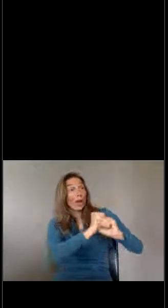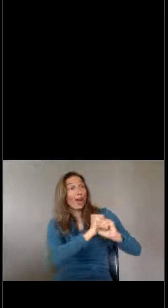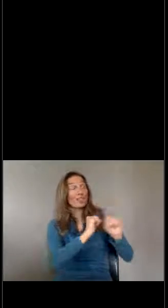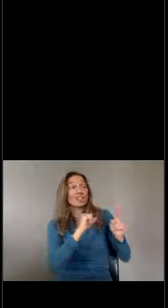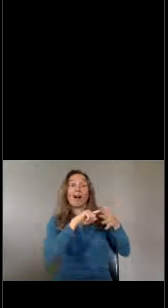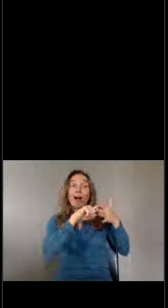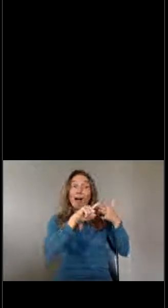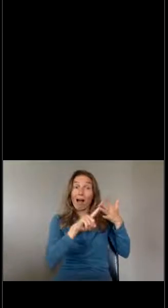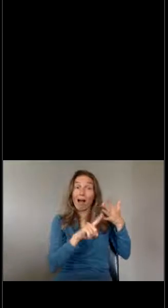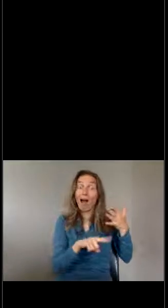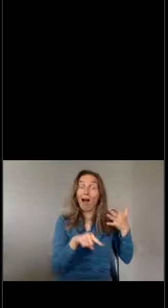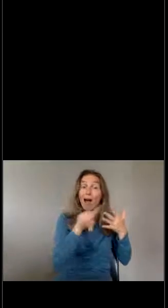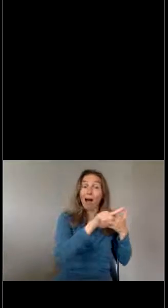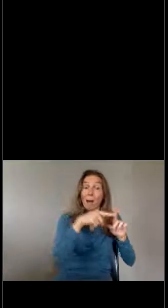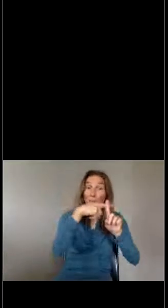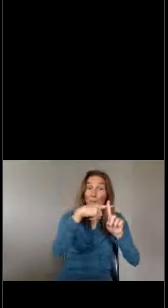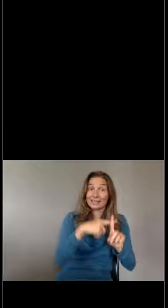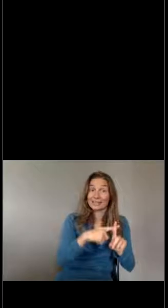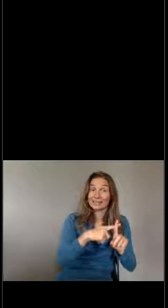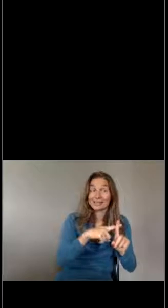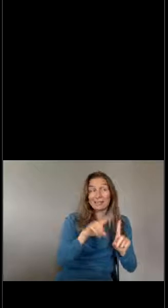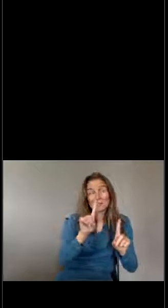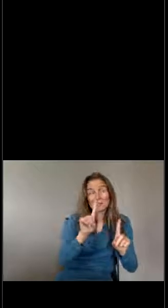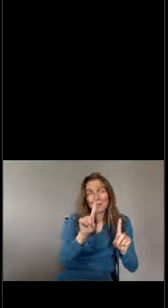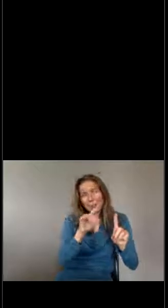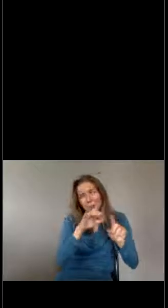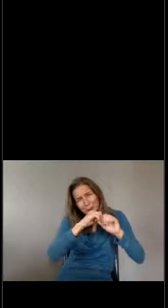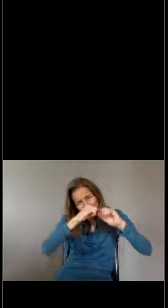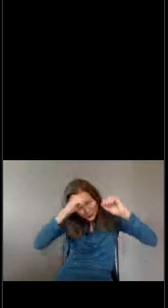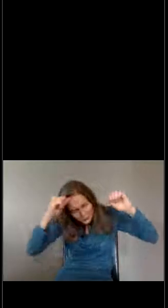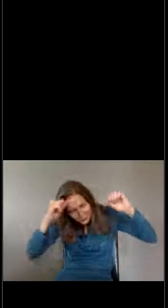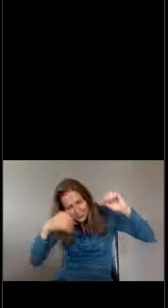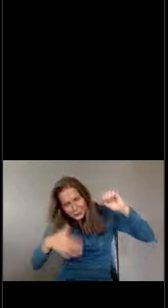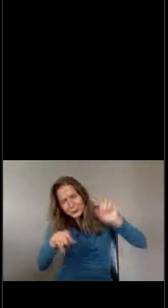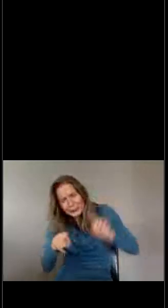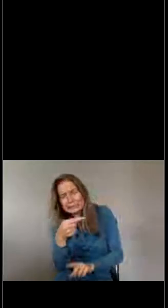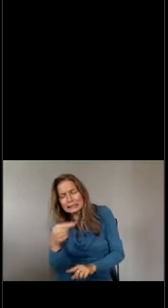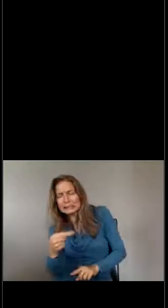if these programmes are going to address disability-related costs.